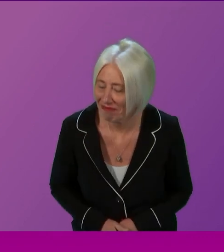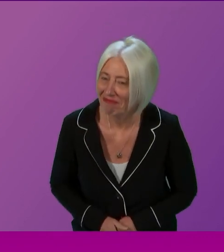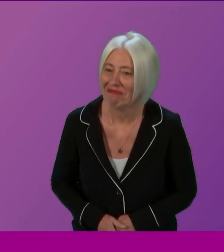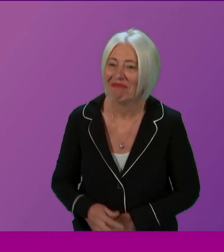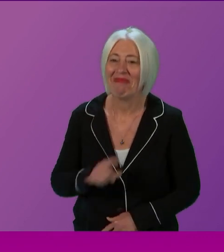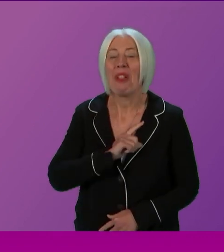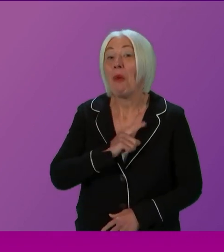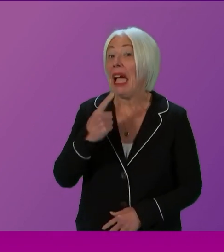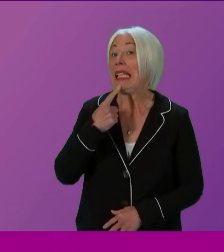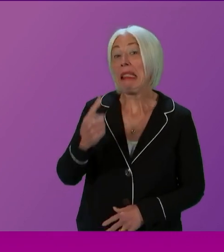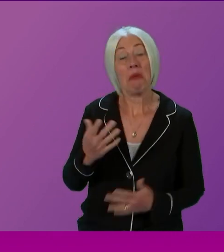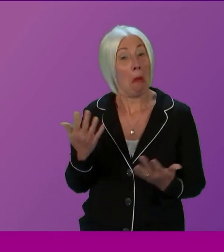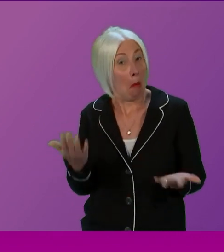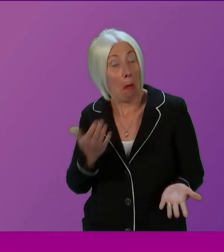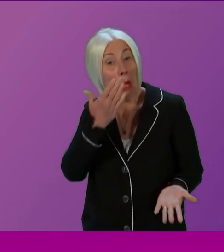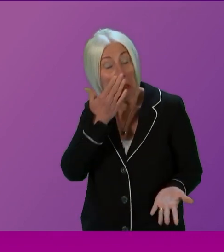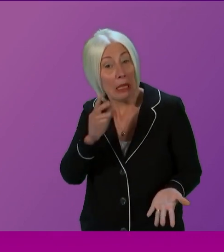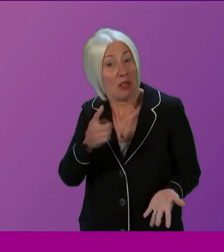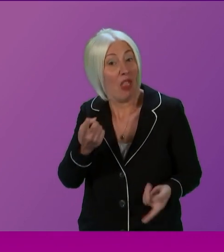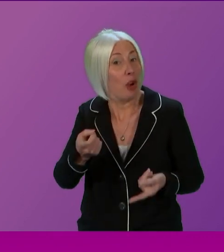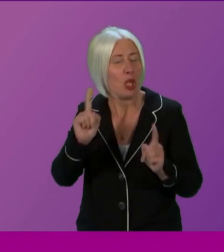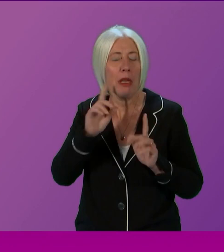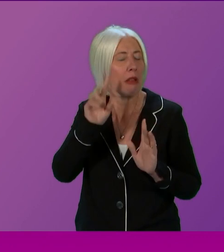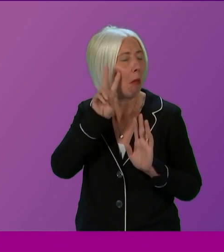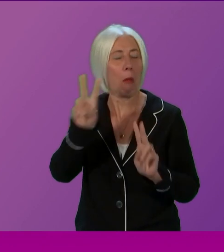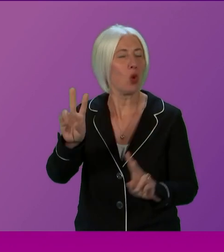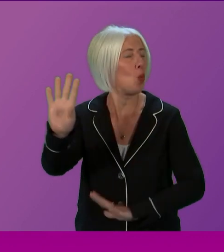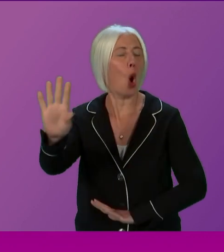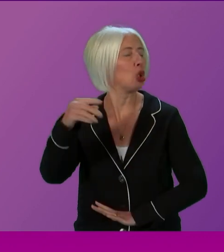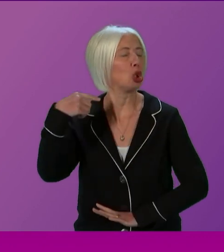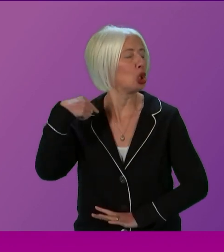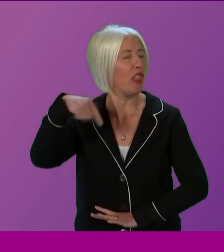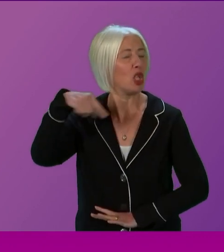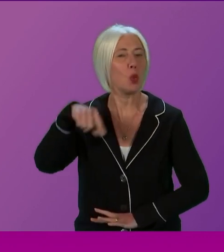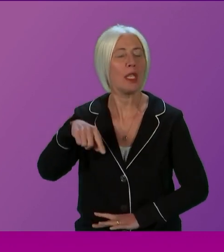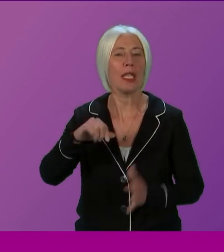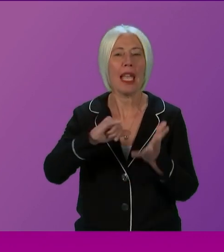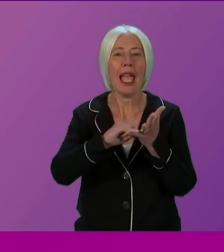Apparently, the First Minister could not bear to watch this week’s SNP leaders’ debate,